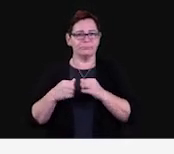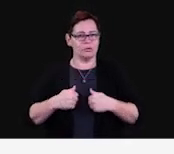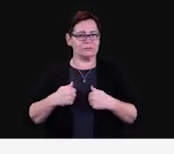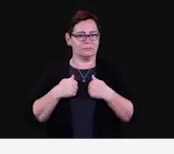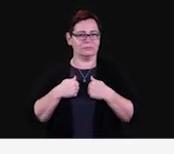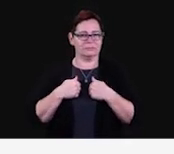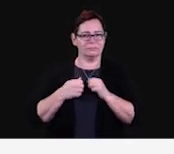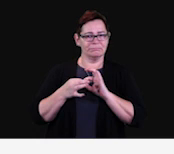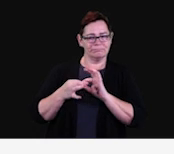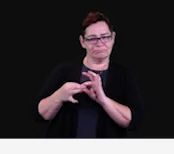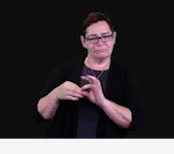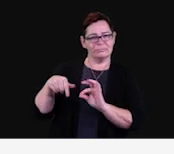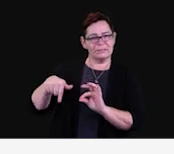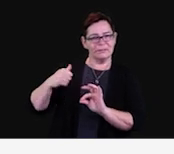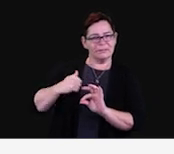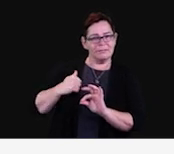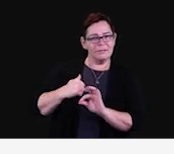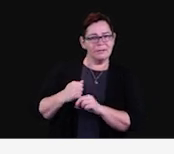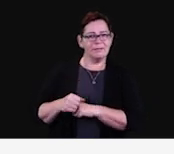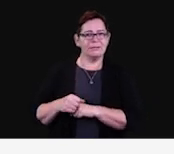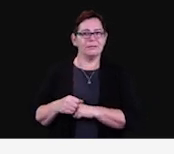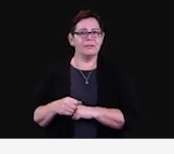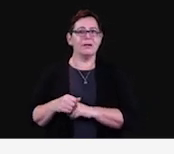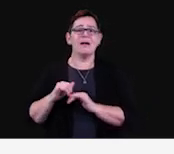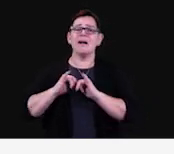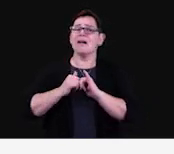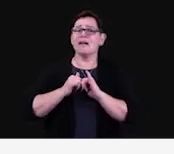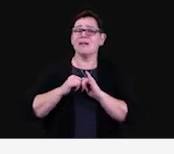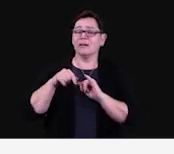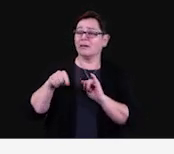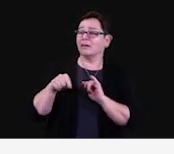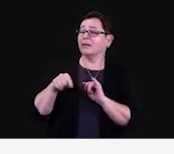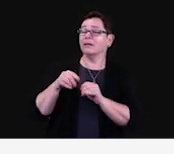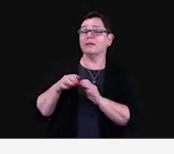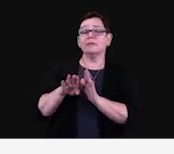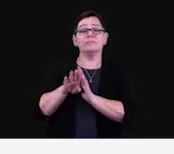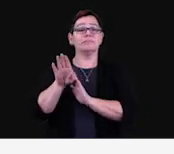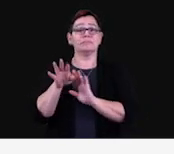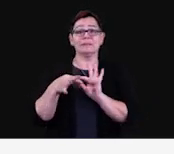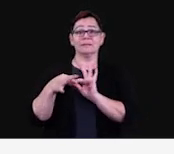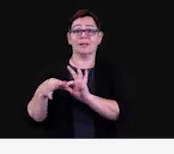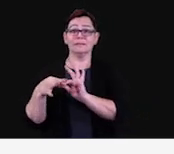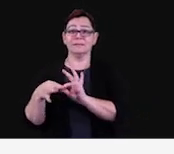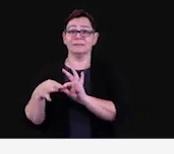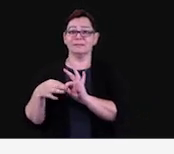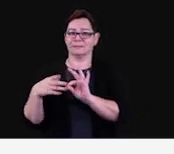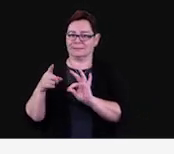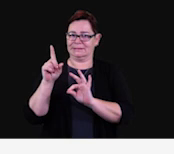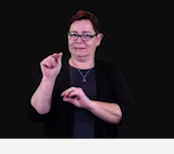And usually, you create these ties on the date you arrive. Residential ties may include